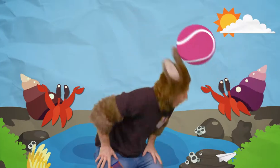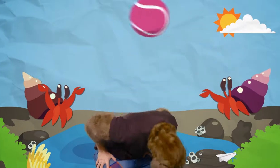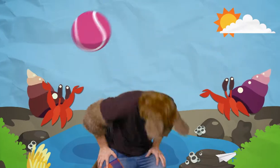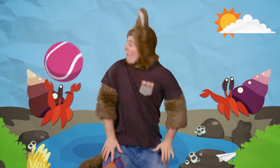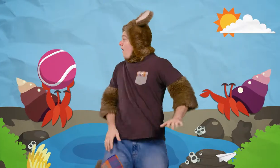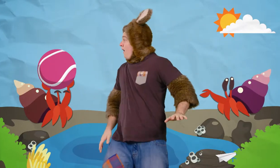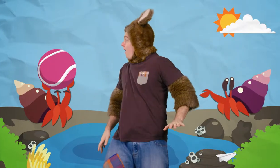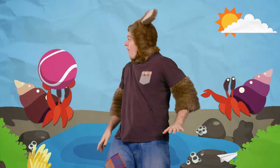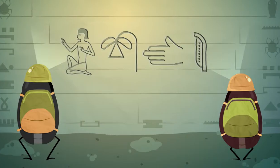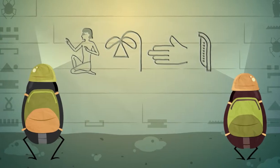Oh! Ooh!